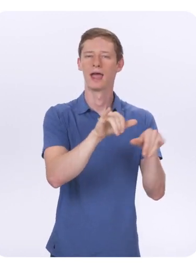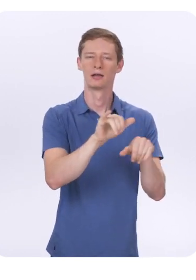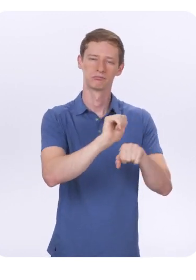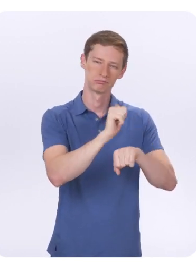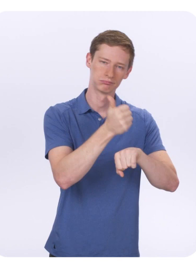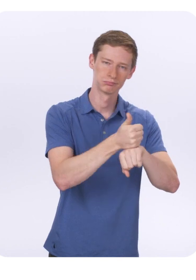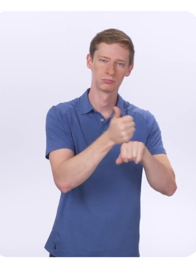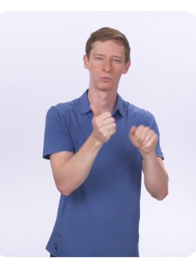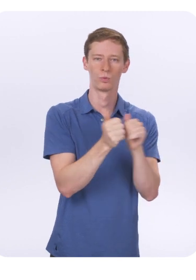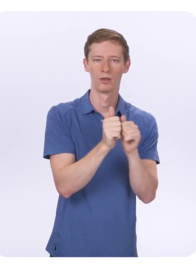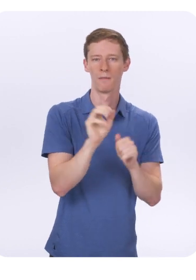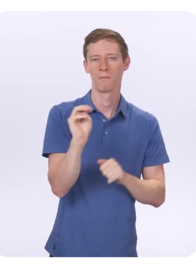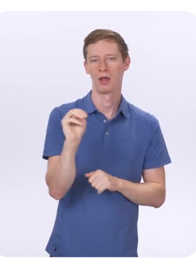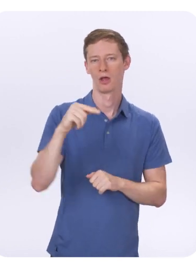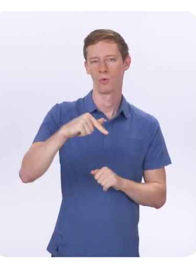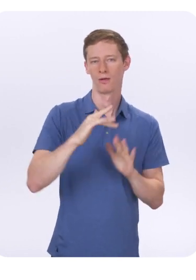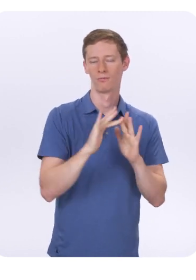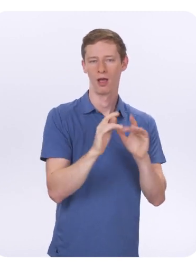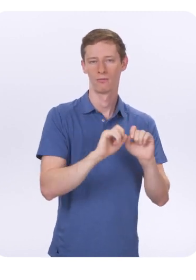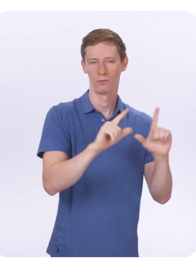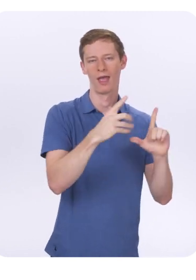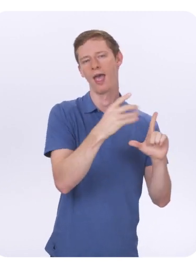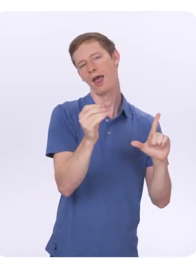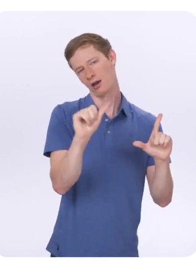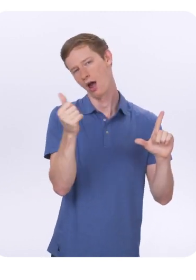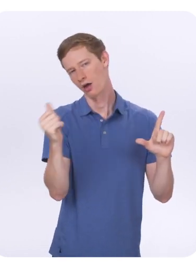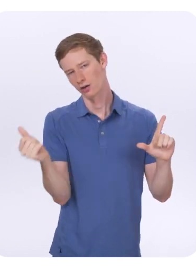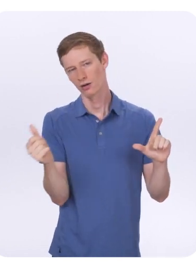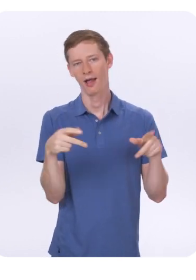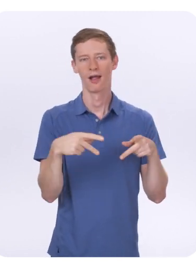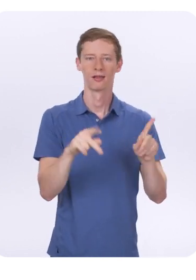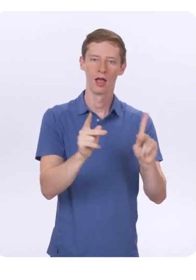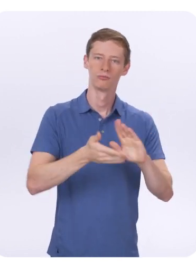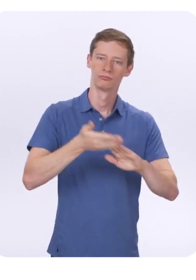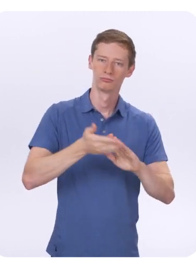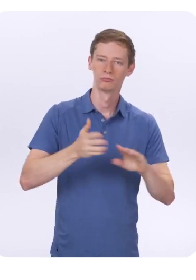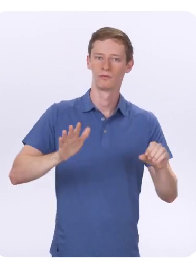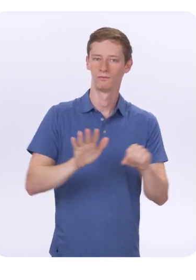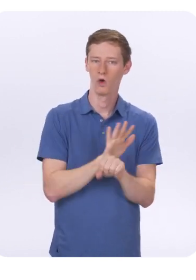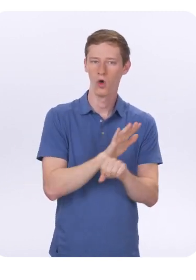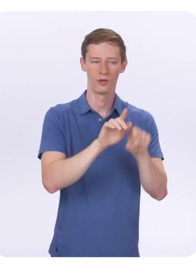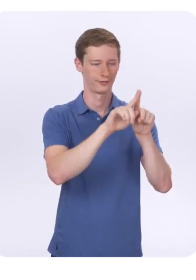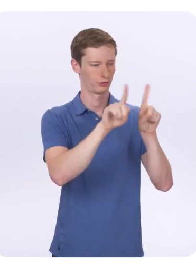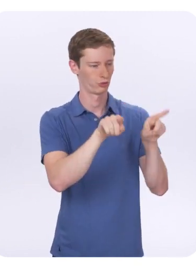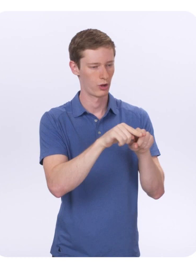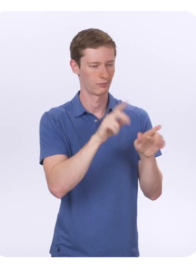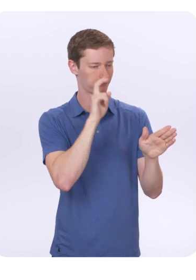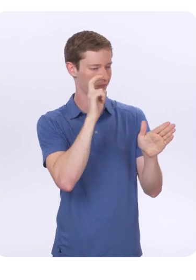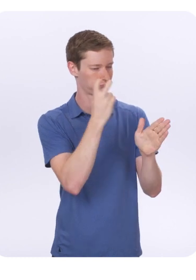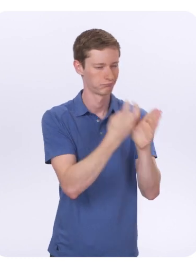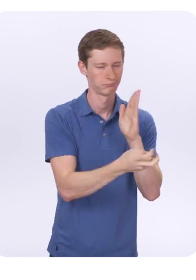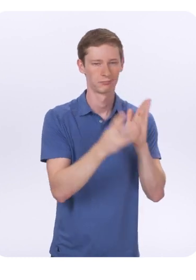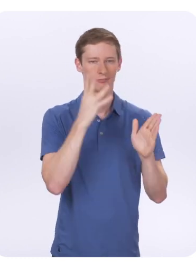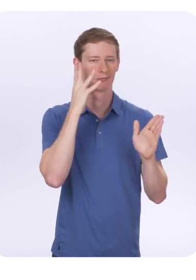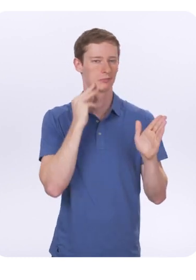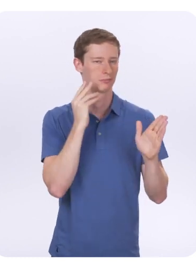and other browser engines that allow you to run full-screen immersive experiences without the need for an installer.